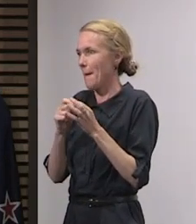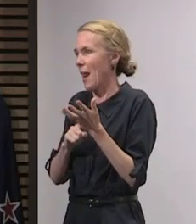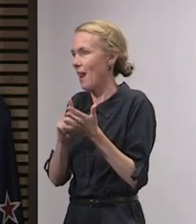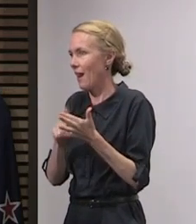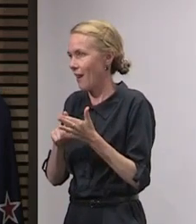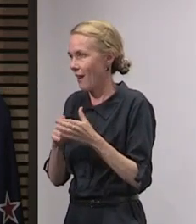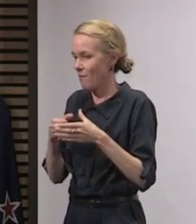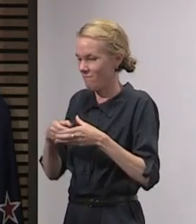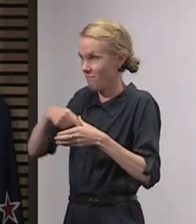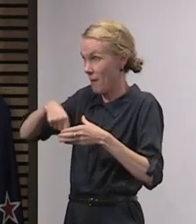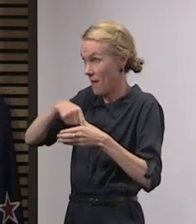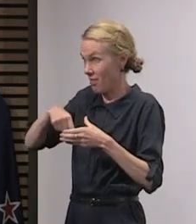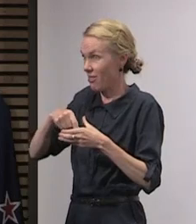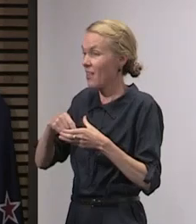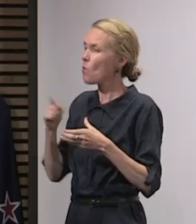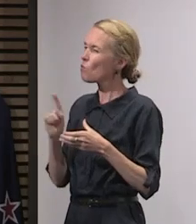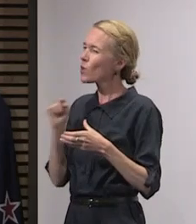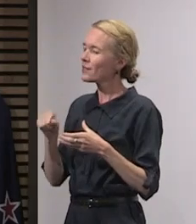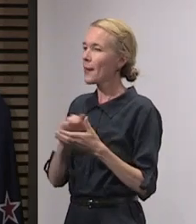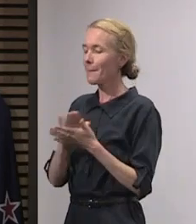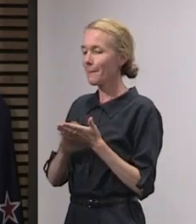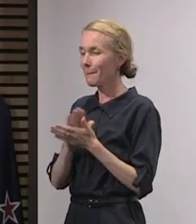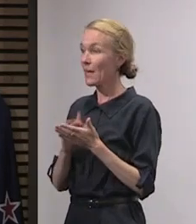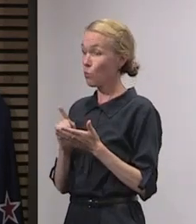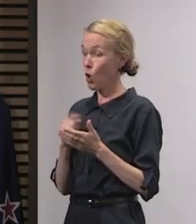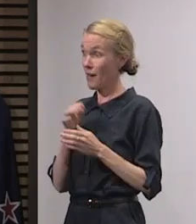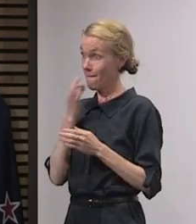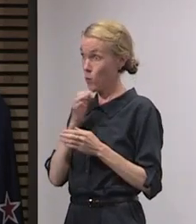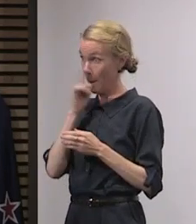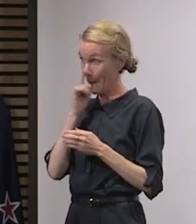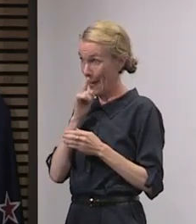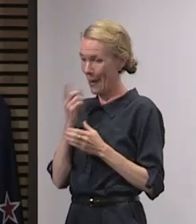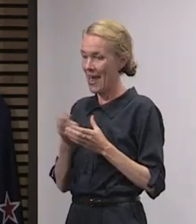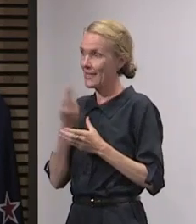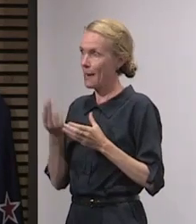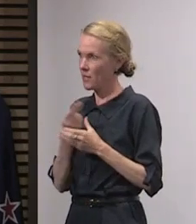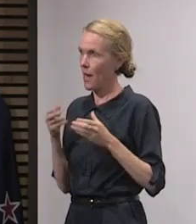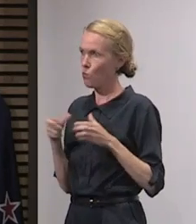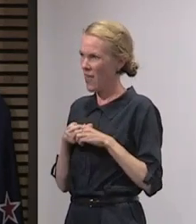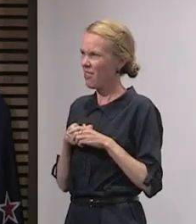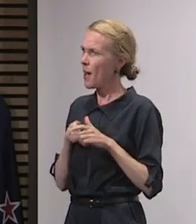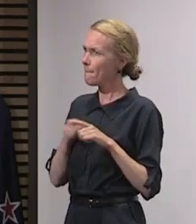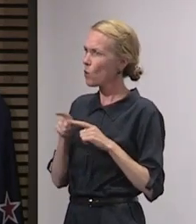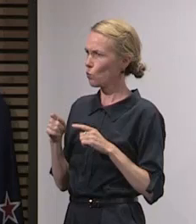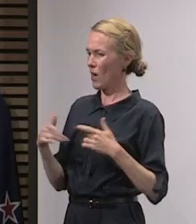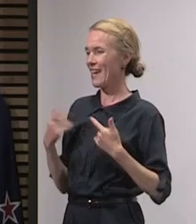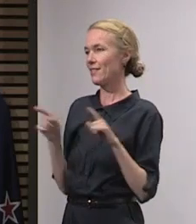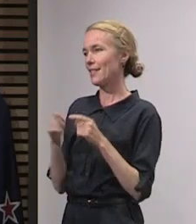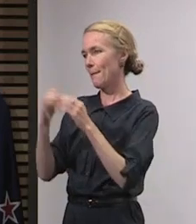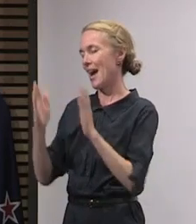what we are all in as Kiwis at the moment under the alert level 4, which is where we